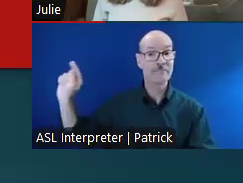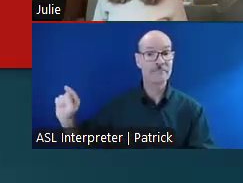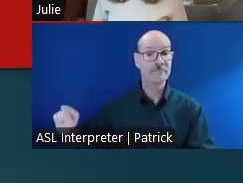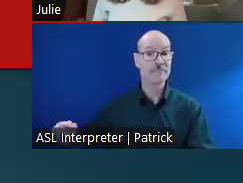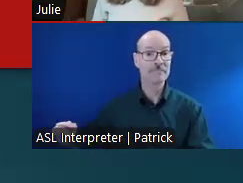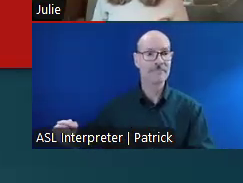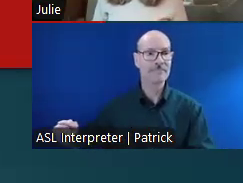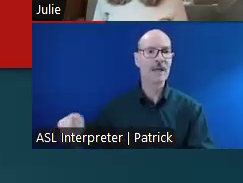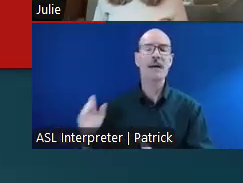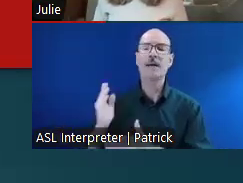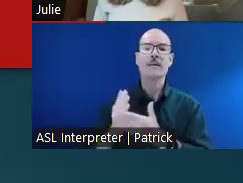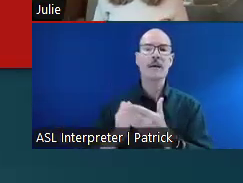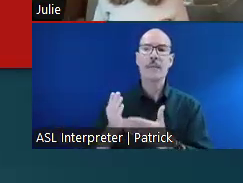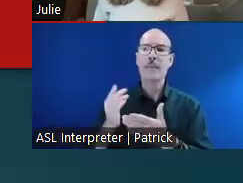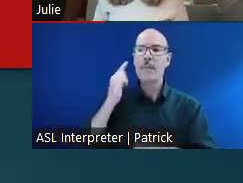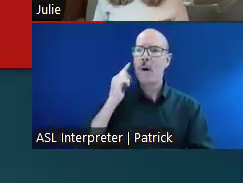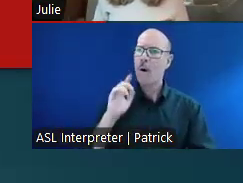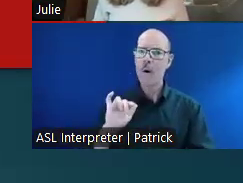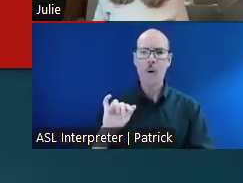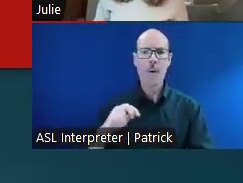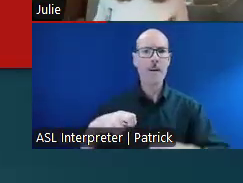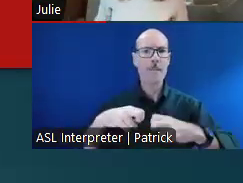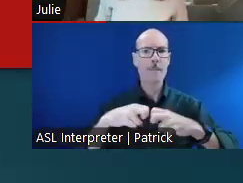Some people hadn't thought about maybe doing a jigsaw puzzle.